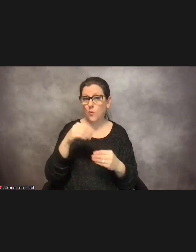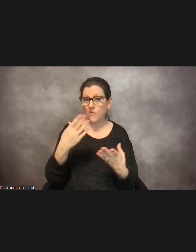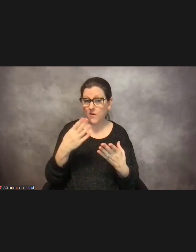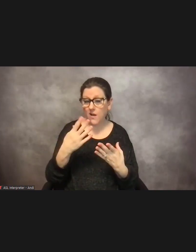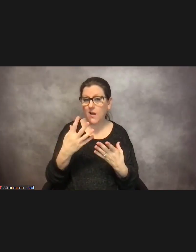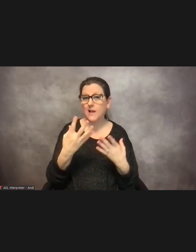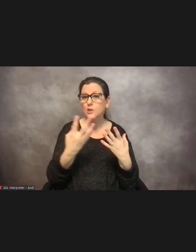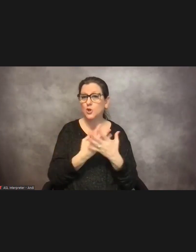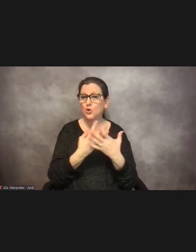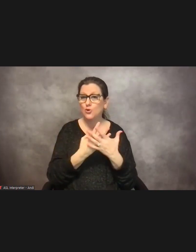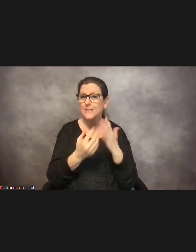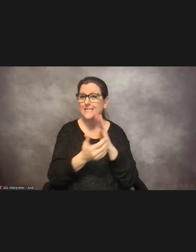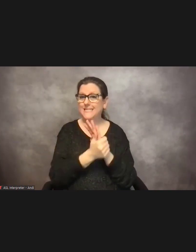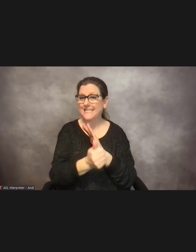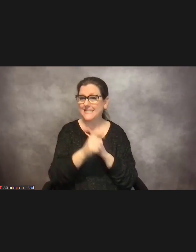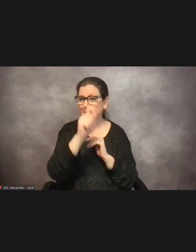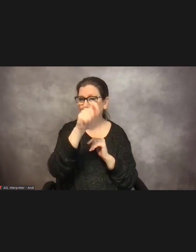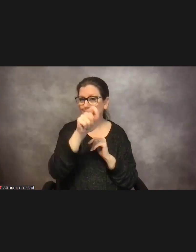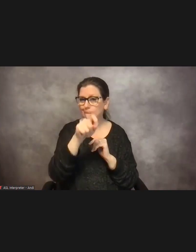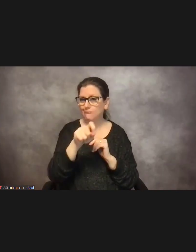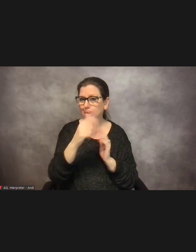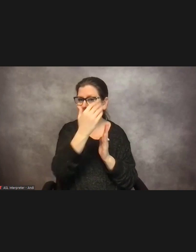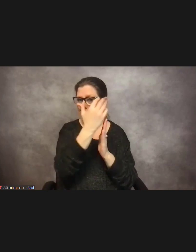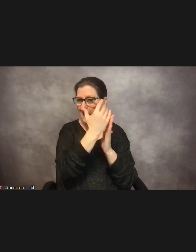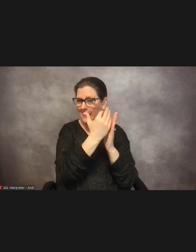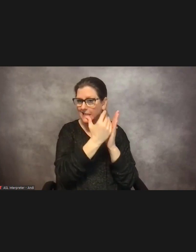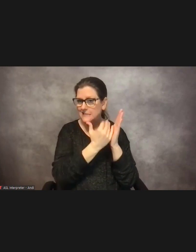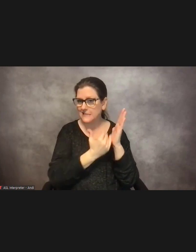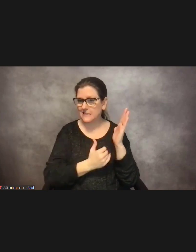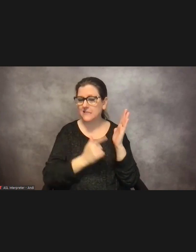So, we've provided, also, a screening skills checklist for pure